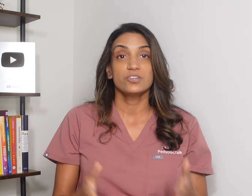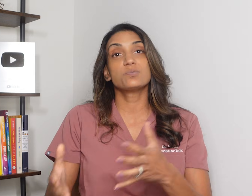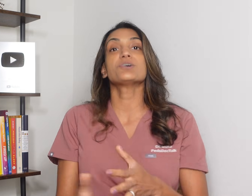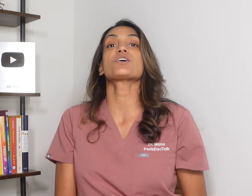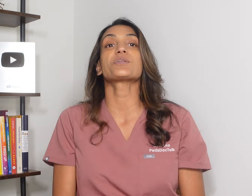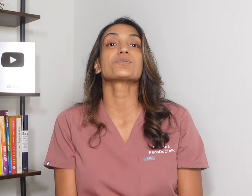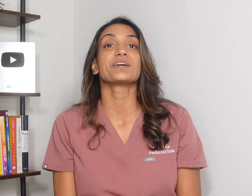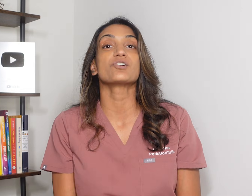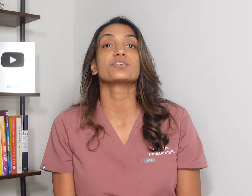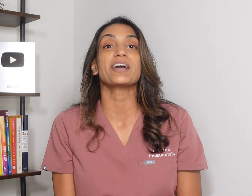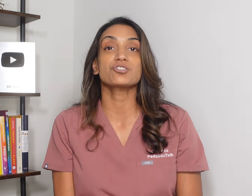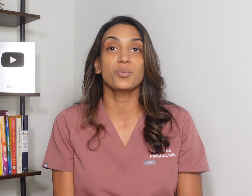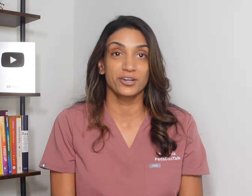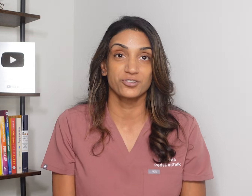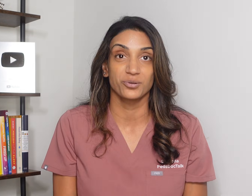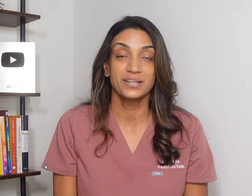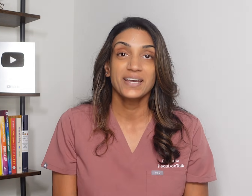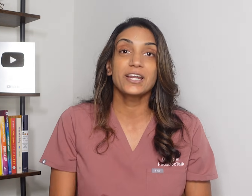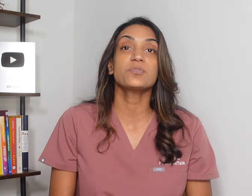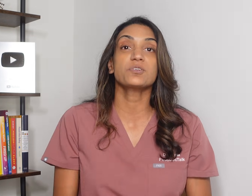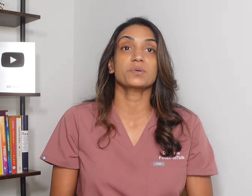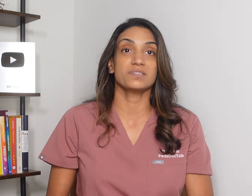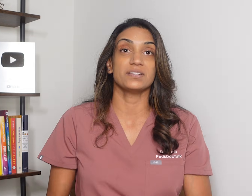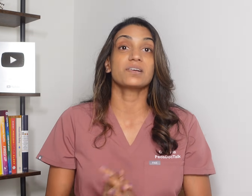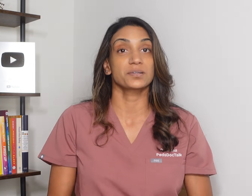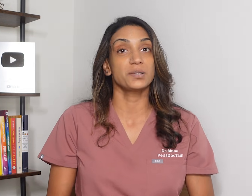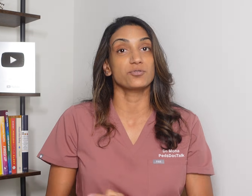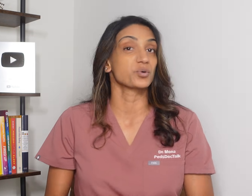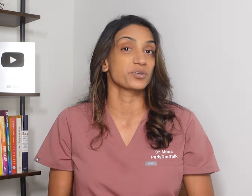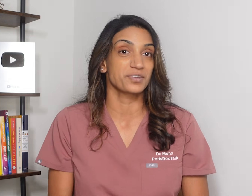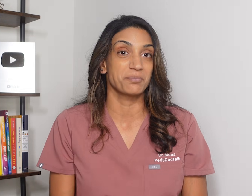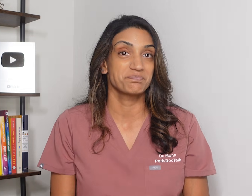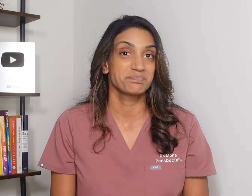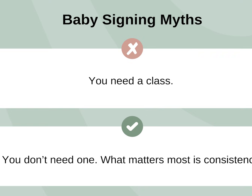just built on what their brains are naturally wired to do. It helps them express needs clearly before words come.